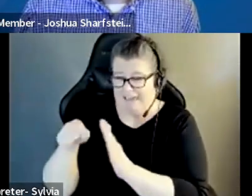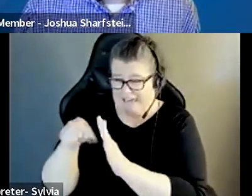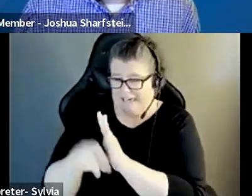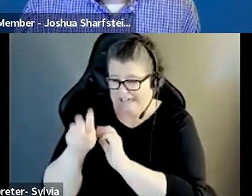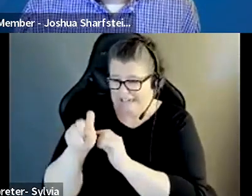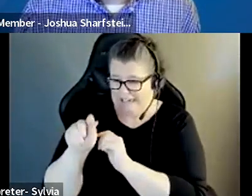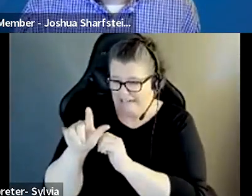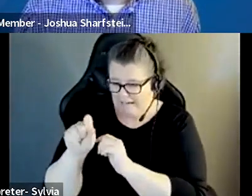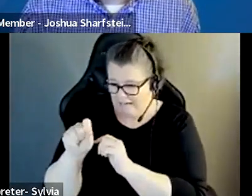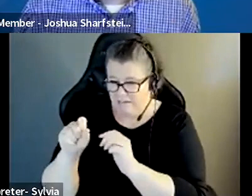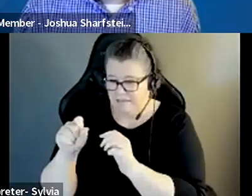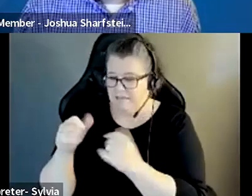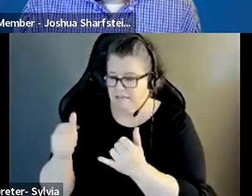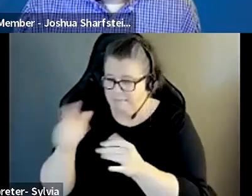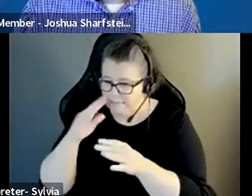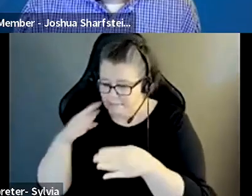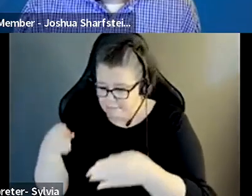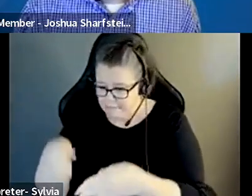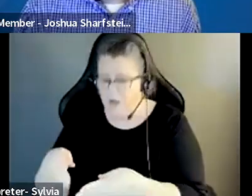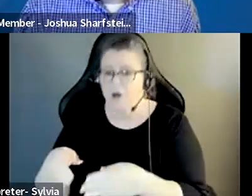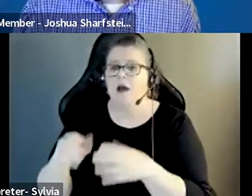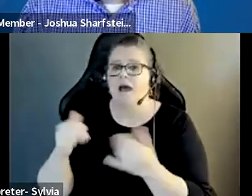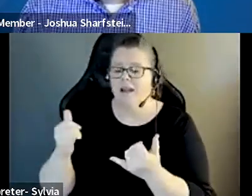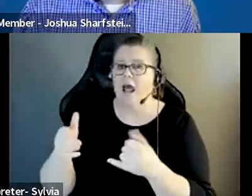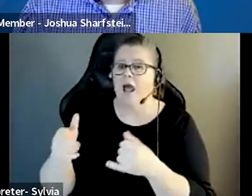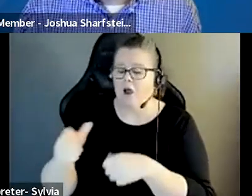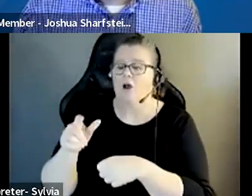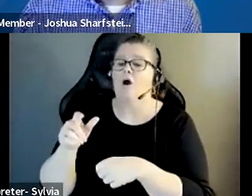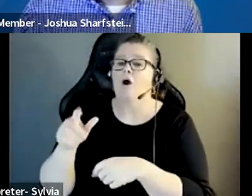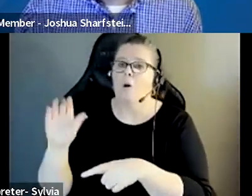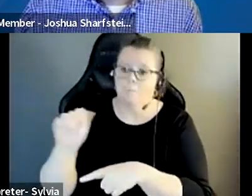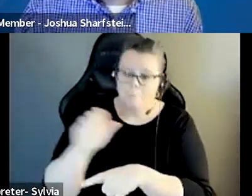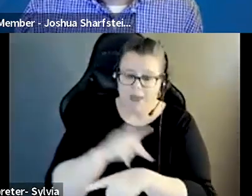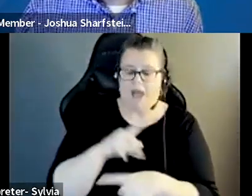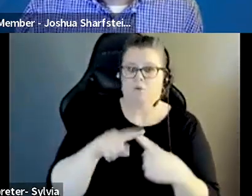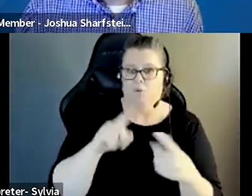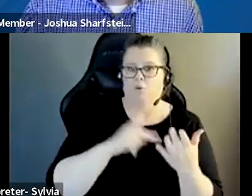that essay back to program, but it never really -- some of these activities never really were in the program. But they need to find a natural home -- Yes.